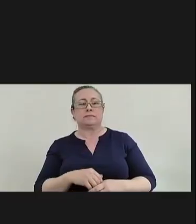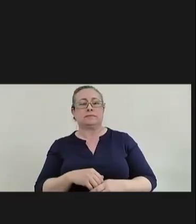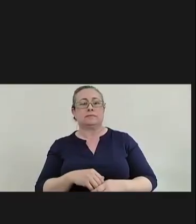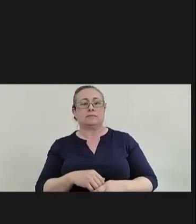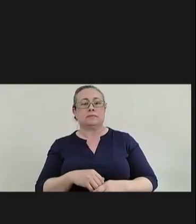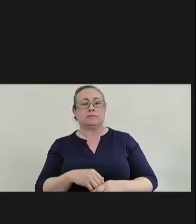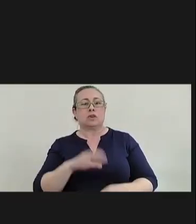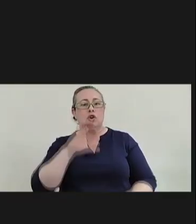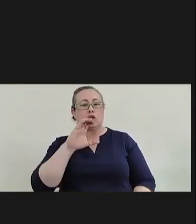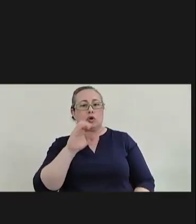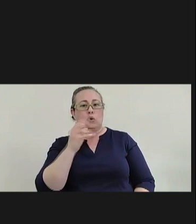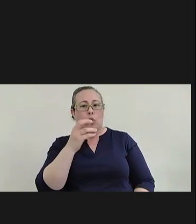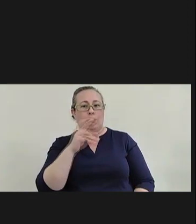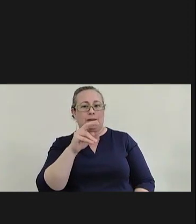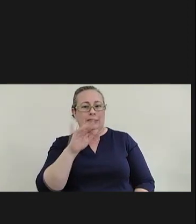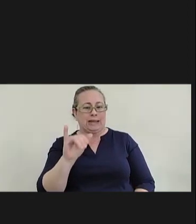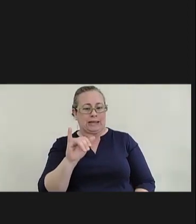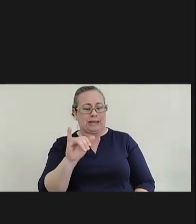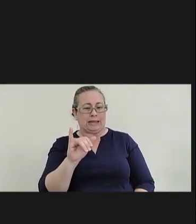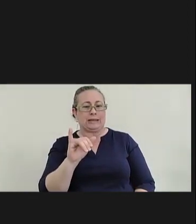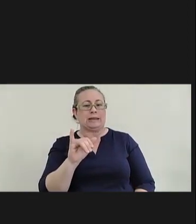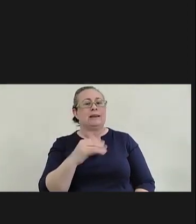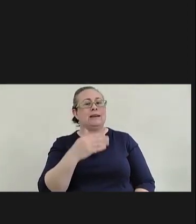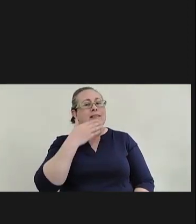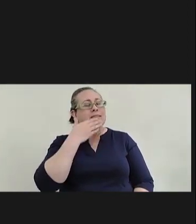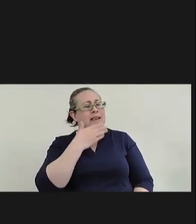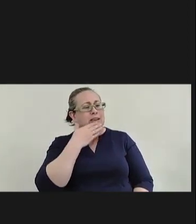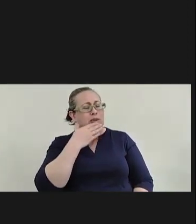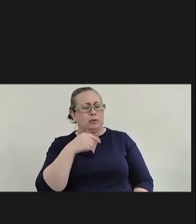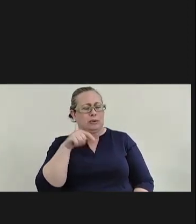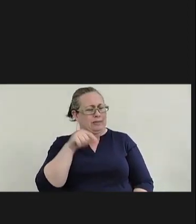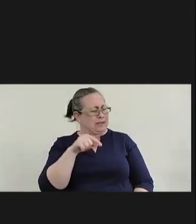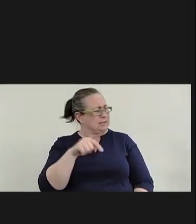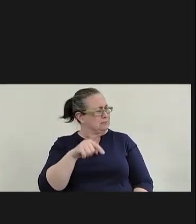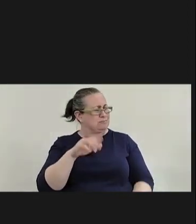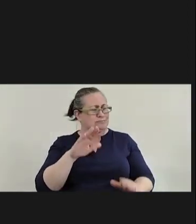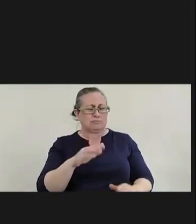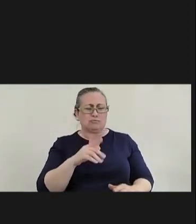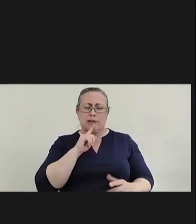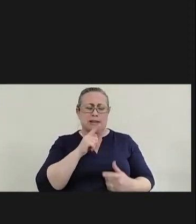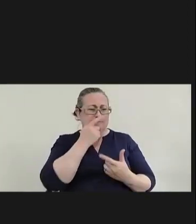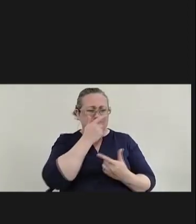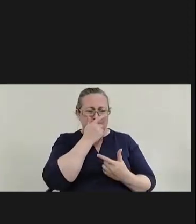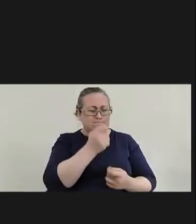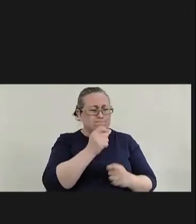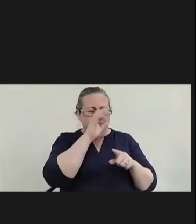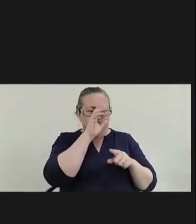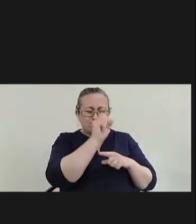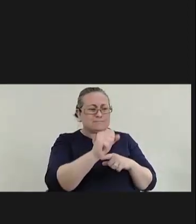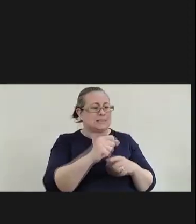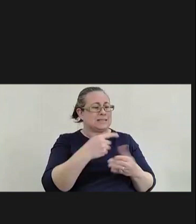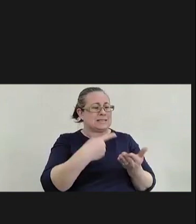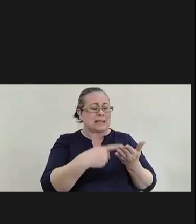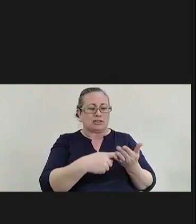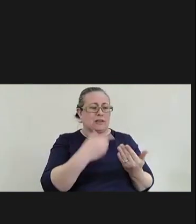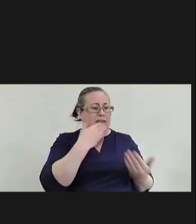Courtney Londo: Hi. Thanks to all of the panelists. This was a really interesting discussion. I just wanted to make a comment on behalf of AIRA,